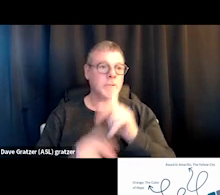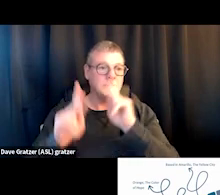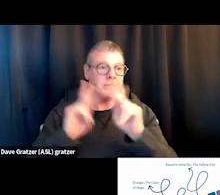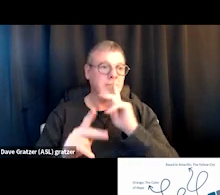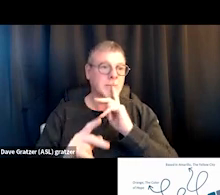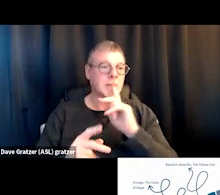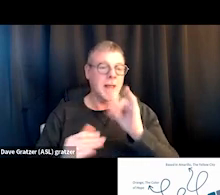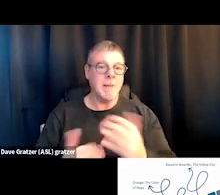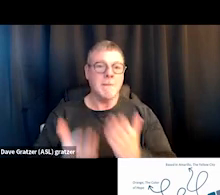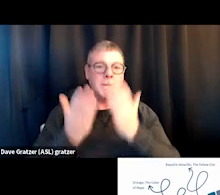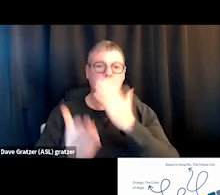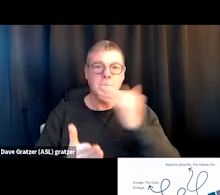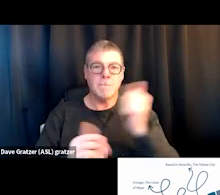So if we take a look at the next slide,